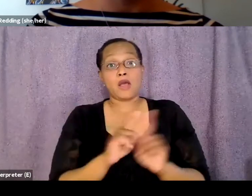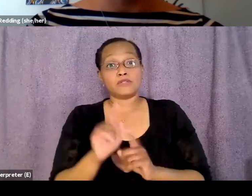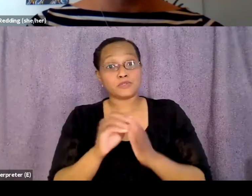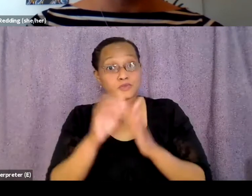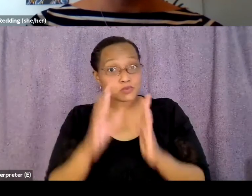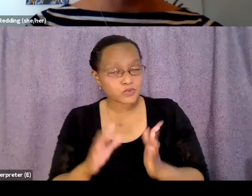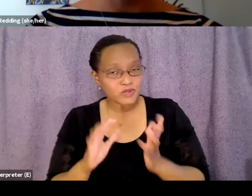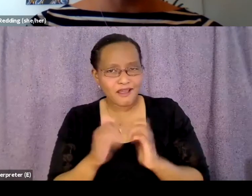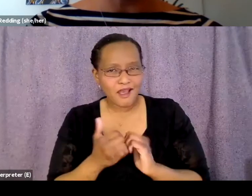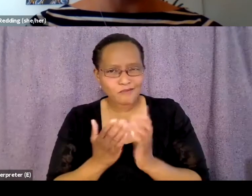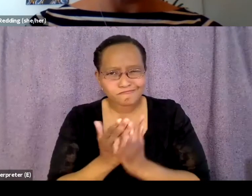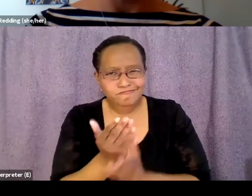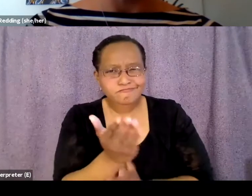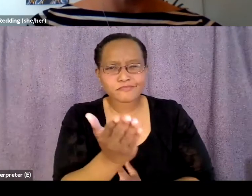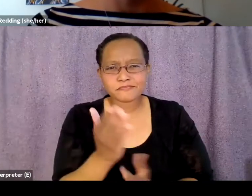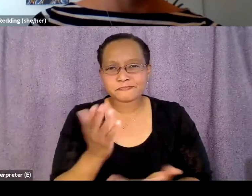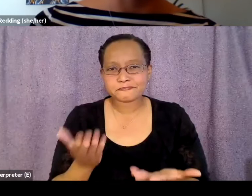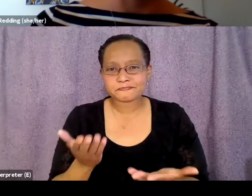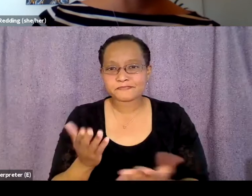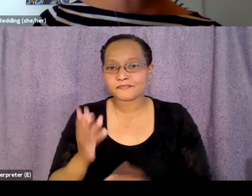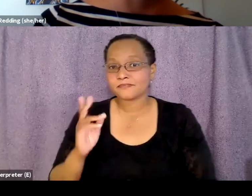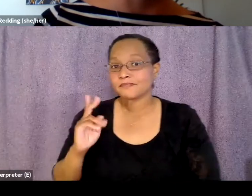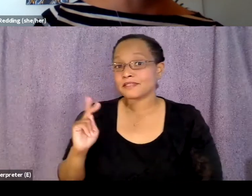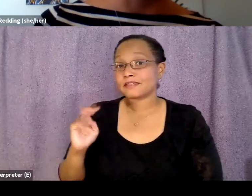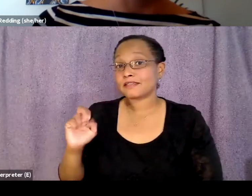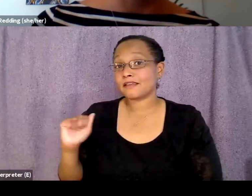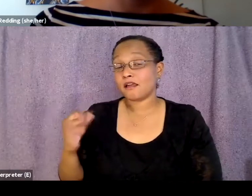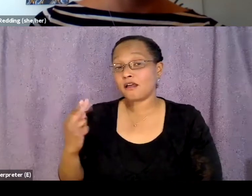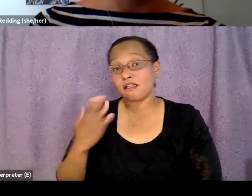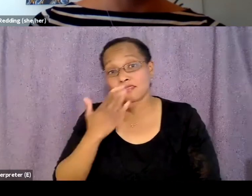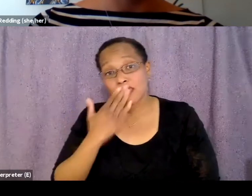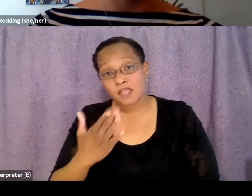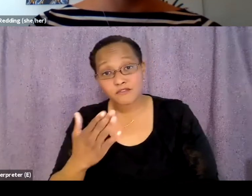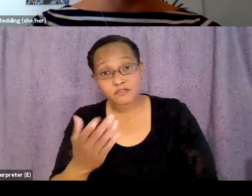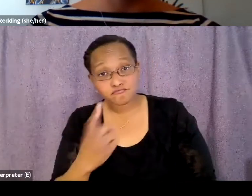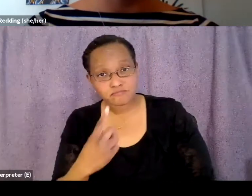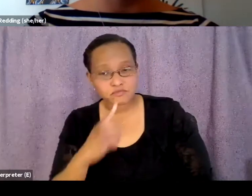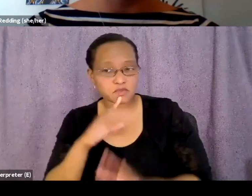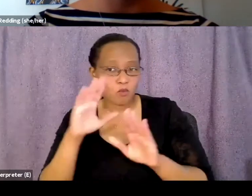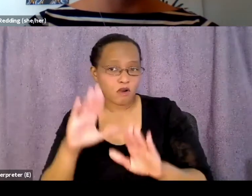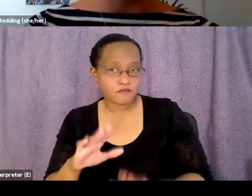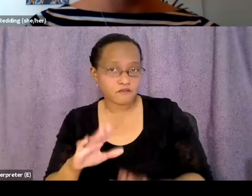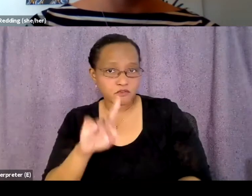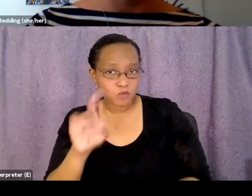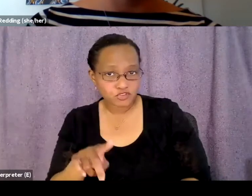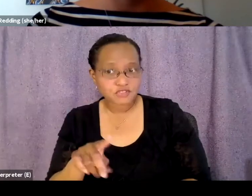Keah Brown: Well, thank you for my question it's a wonderful one I found that in my college